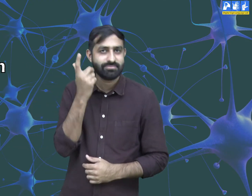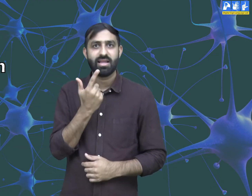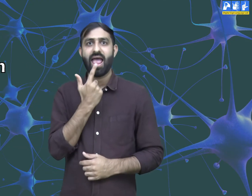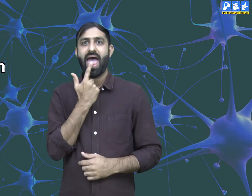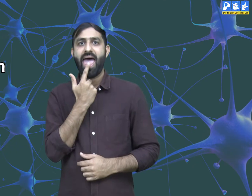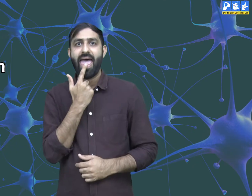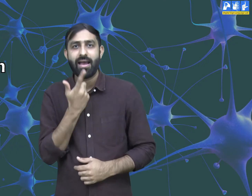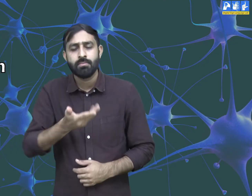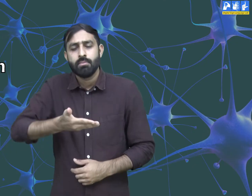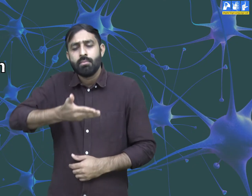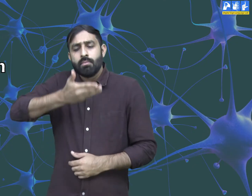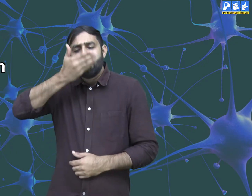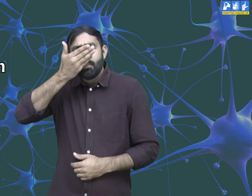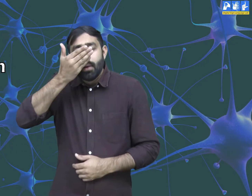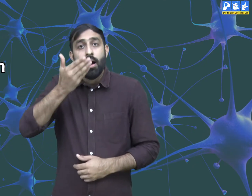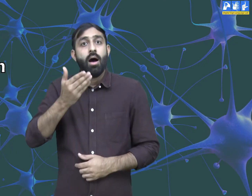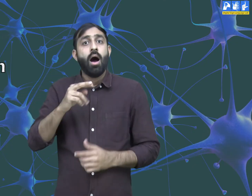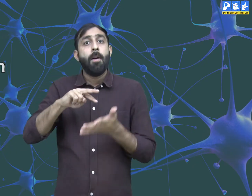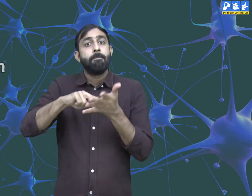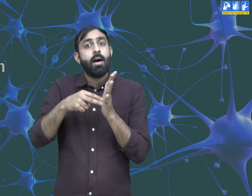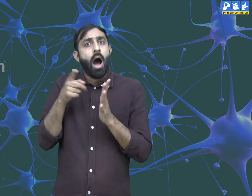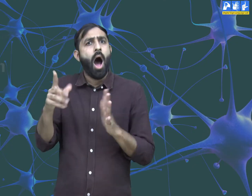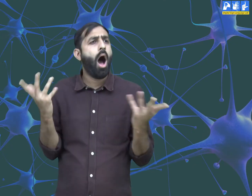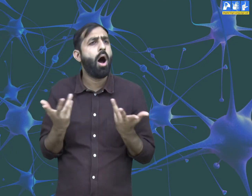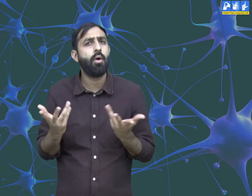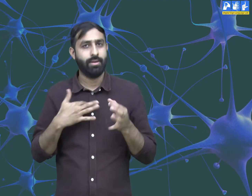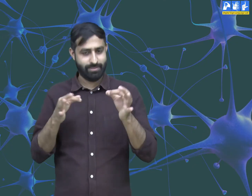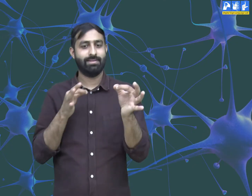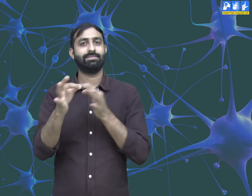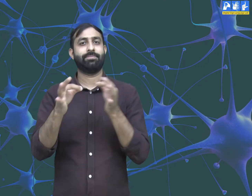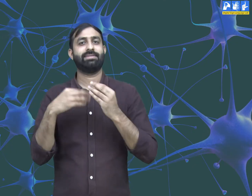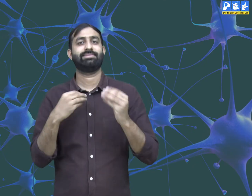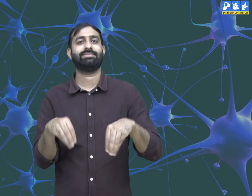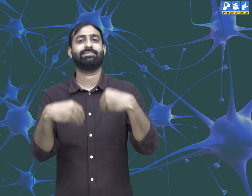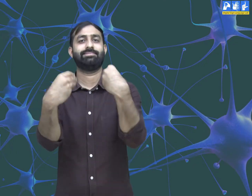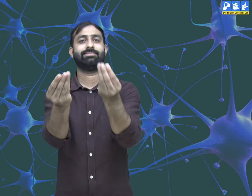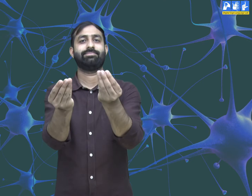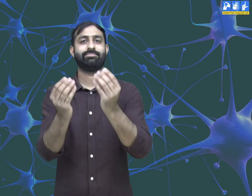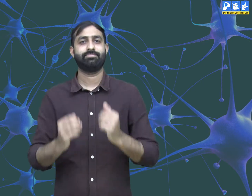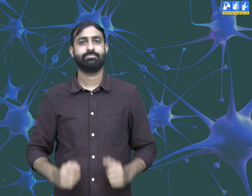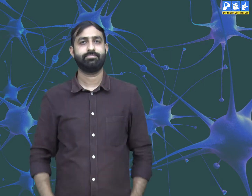taste, smell and temperature reception. Let me tell you about this.